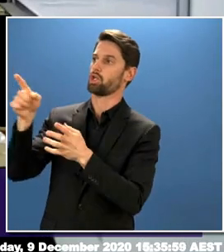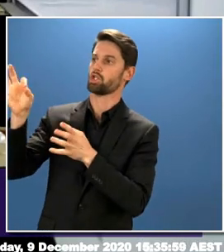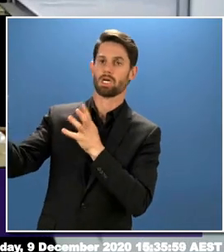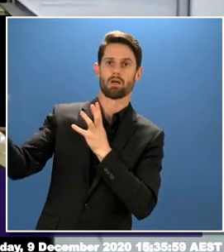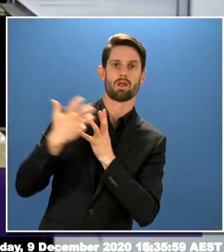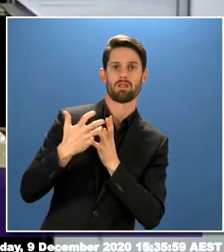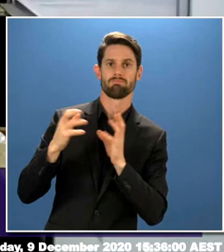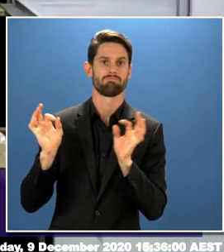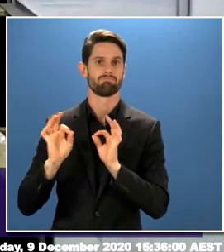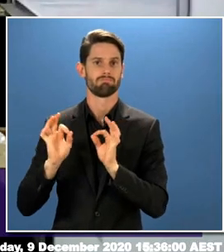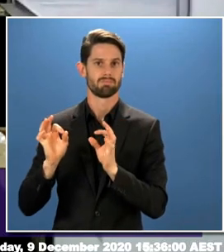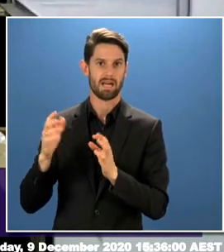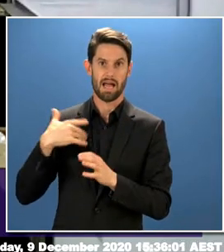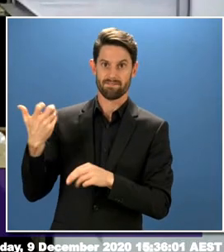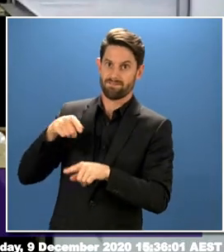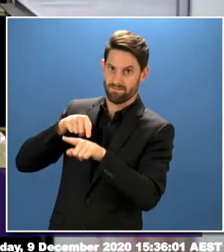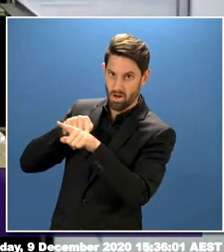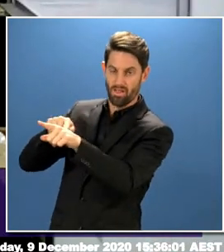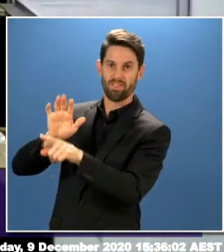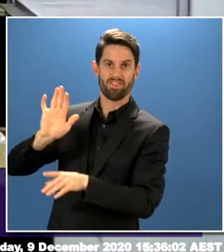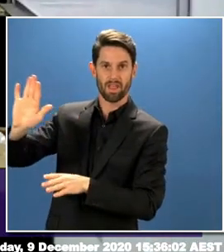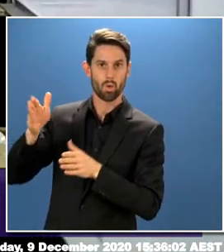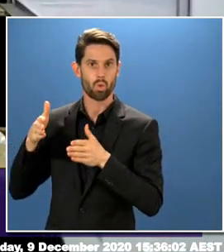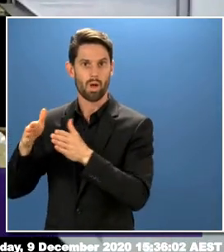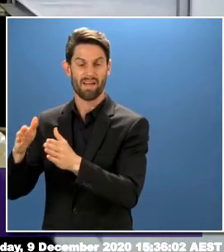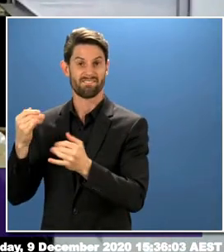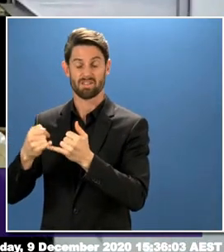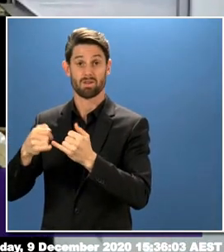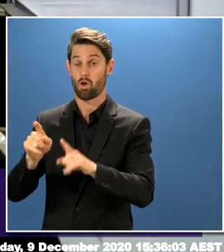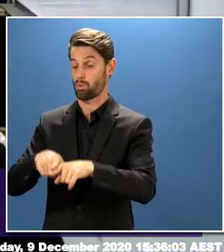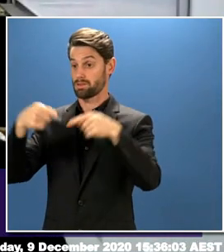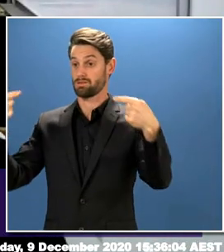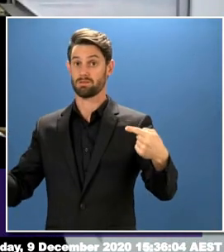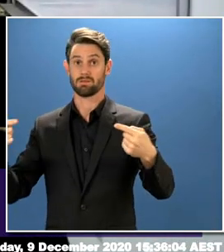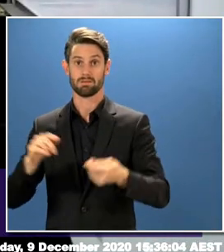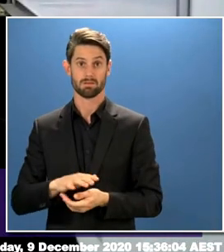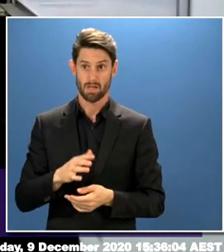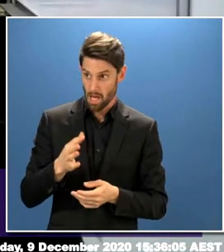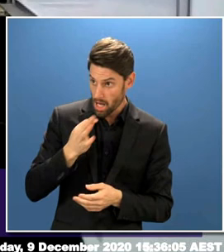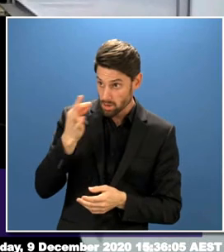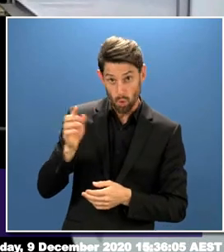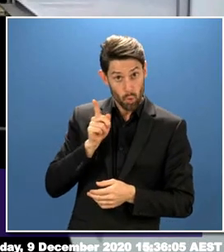Yeah, it's almost opposing. Could it be reformed to be based on that?